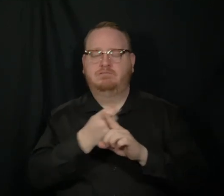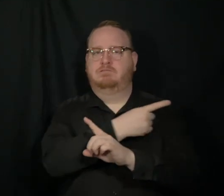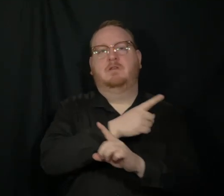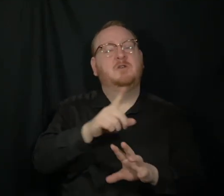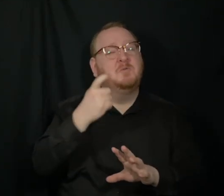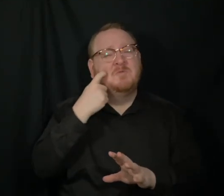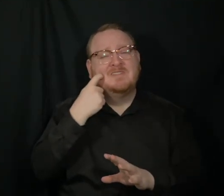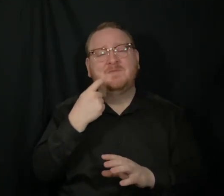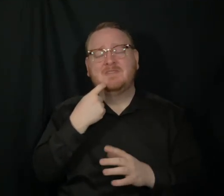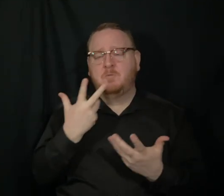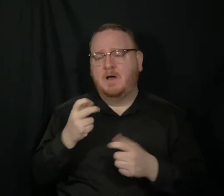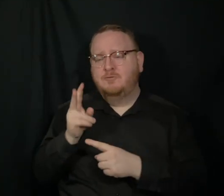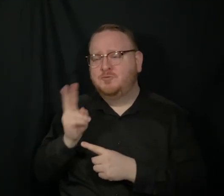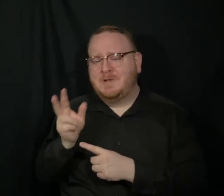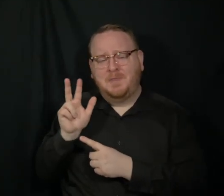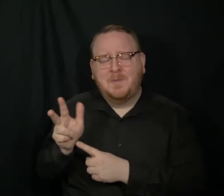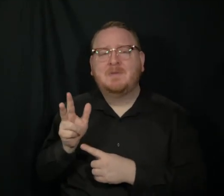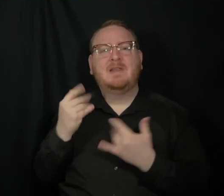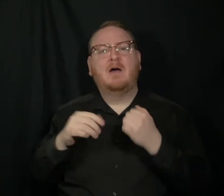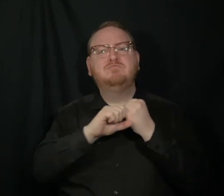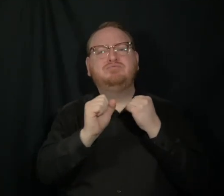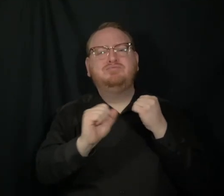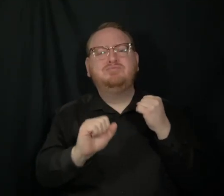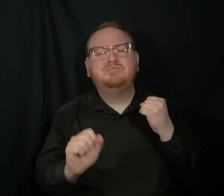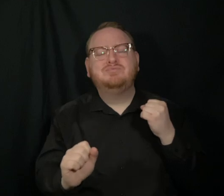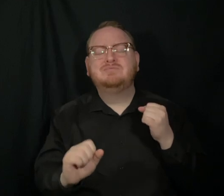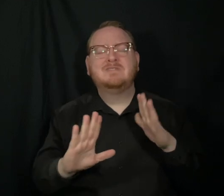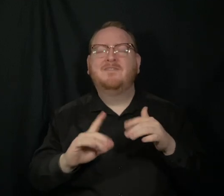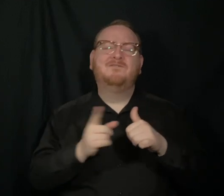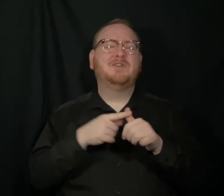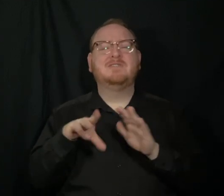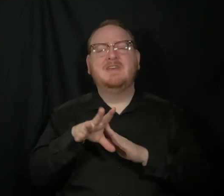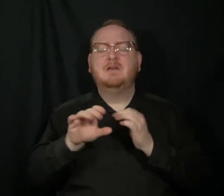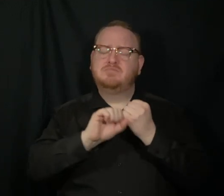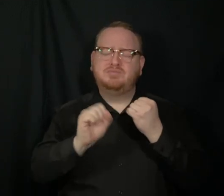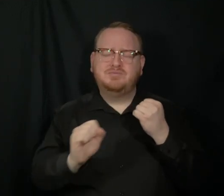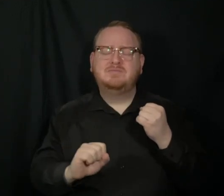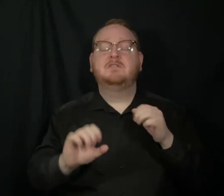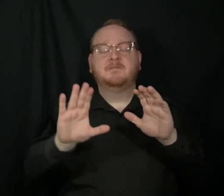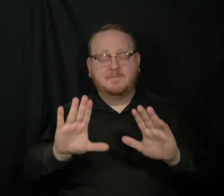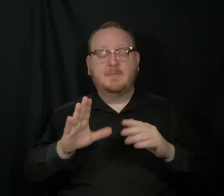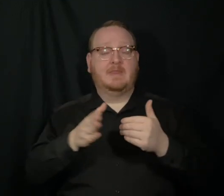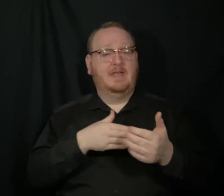right and so we already talked to way too much on this first video, but for all of our listeners, I wanted you guys to